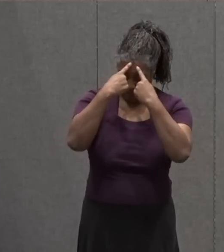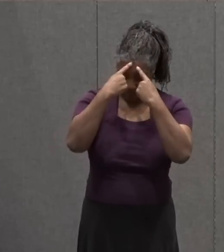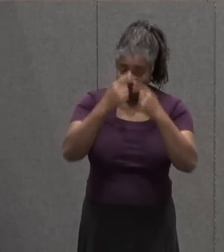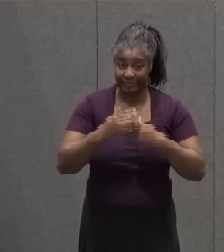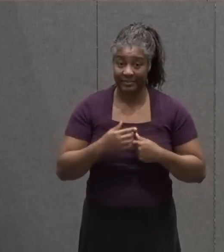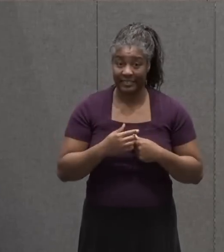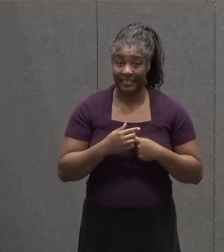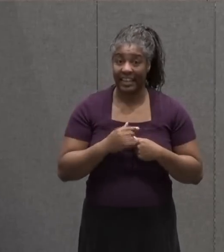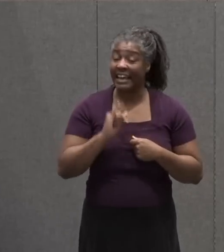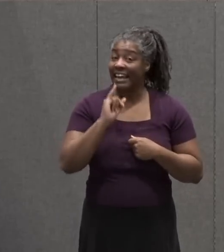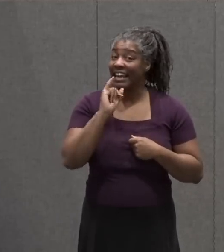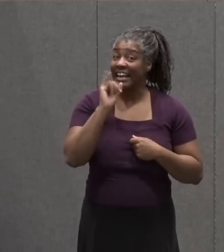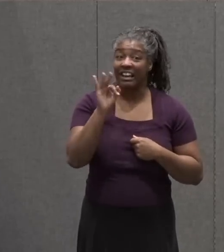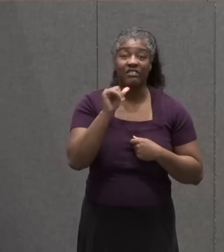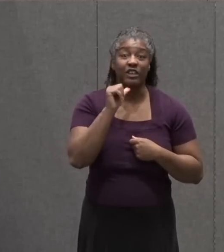if it didn't have